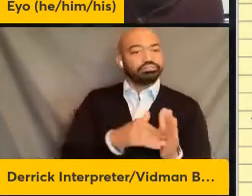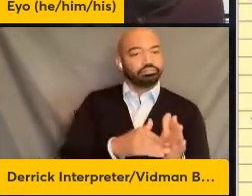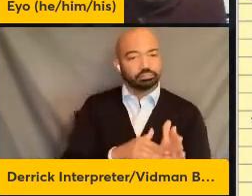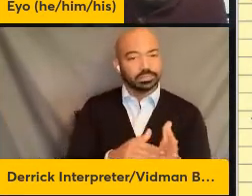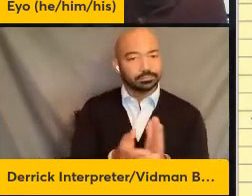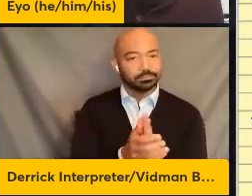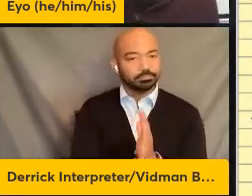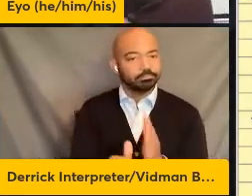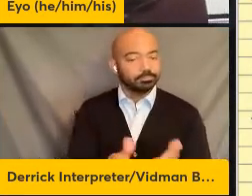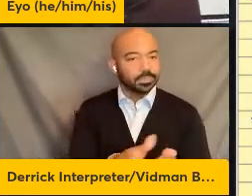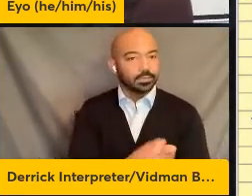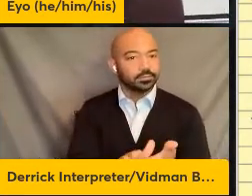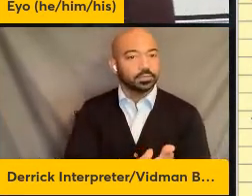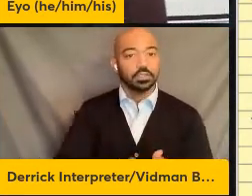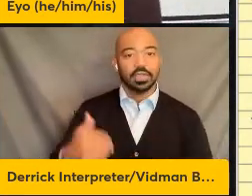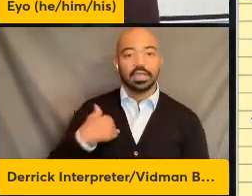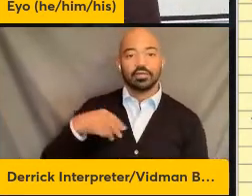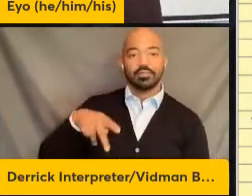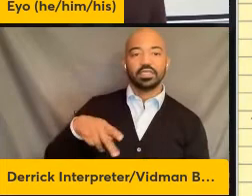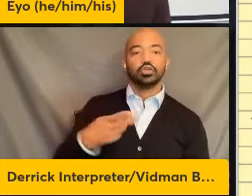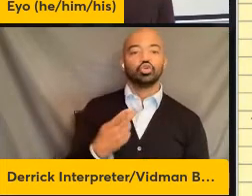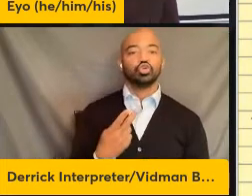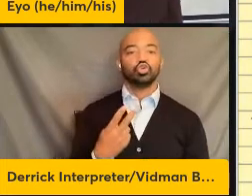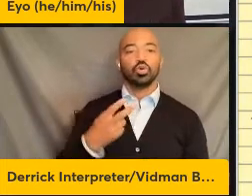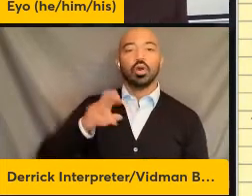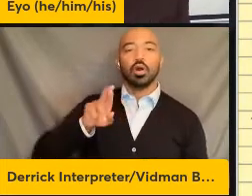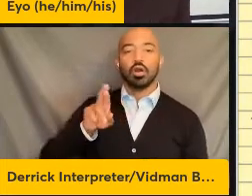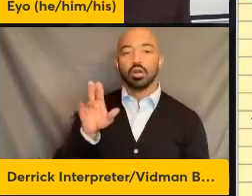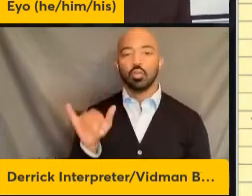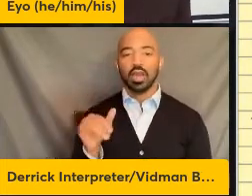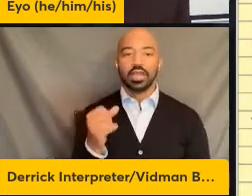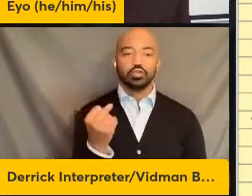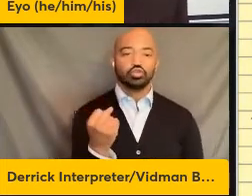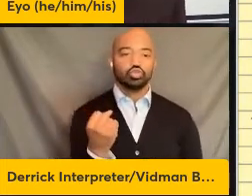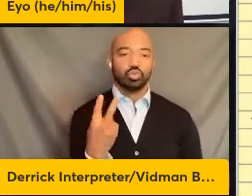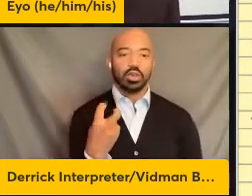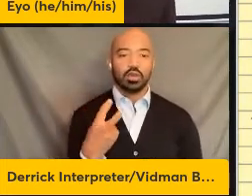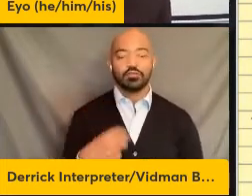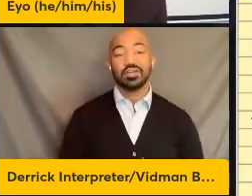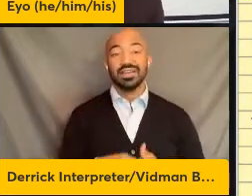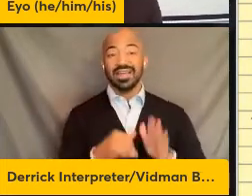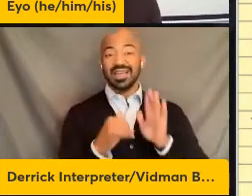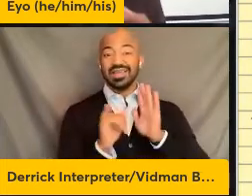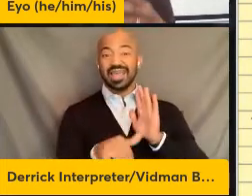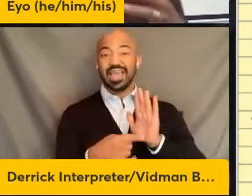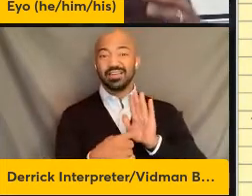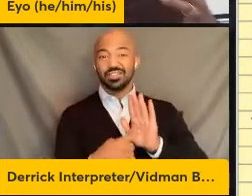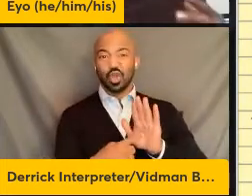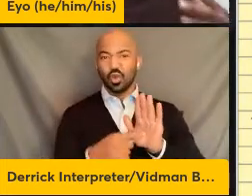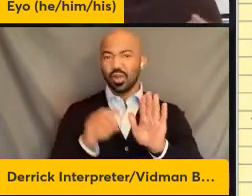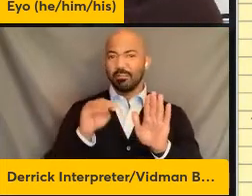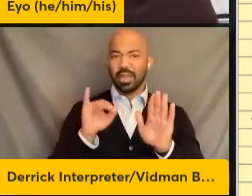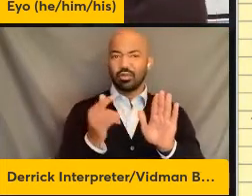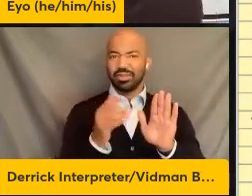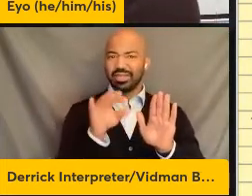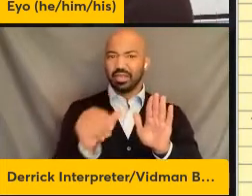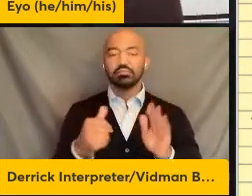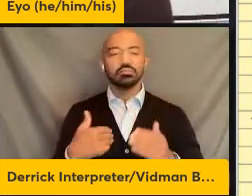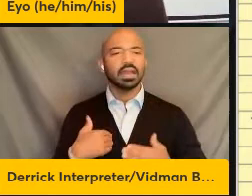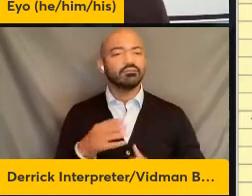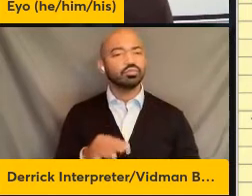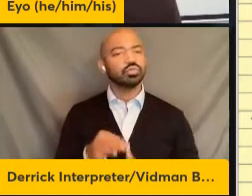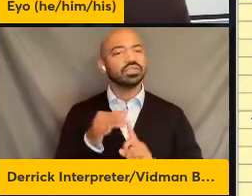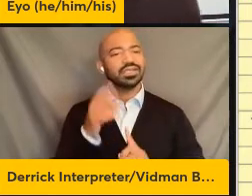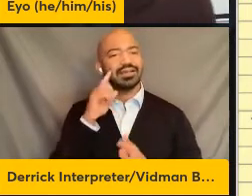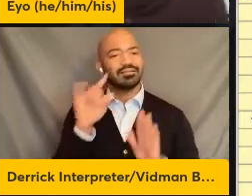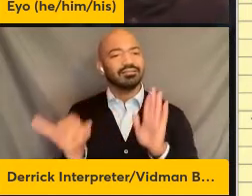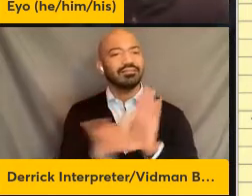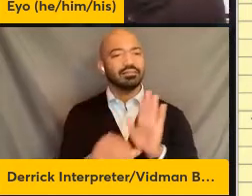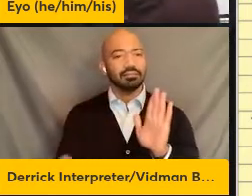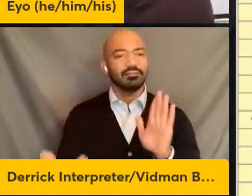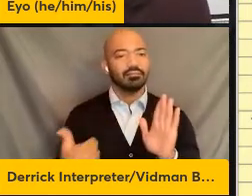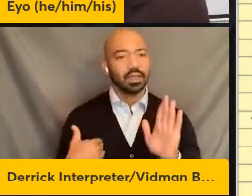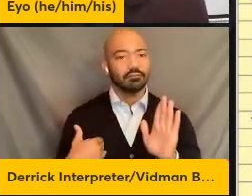is this again this P two r y 12 receptor. So, this receptor seems to confer on microglia some unique identity and, and we